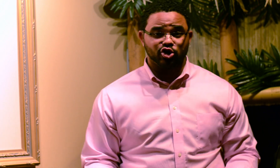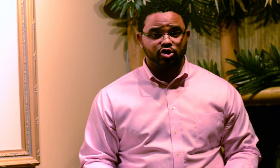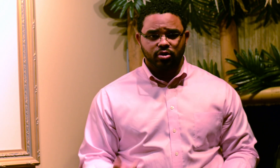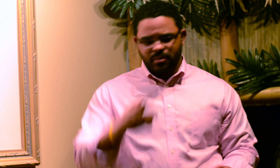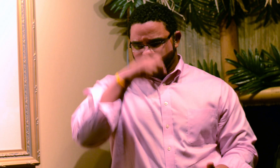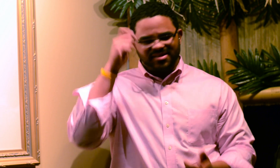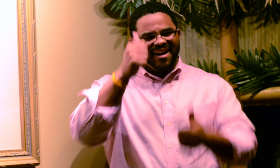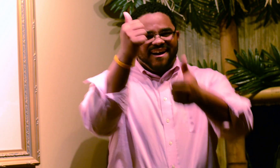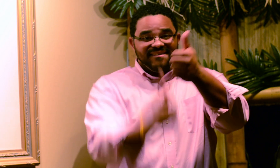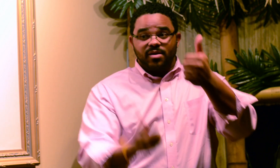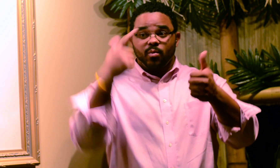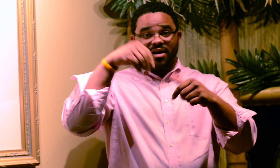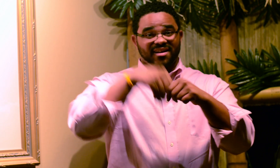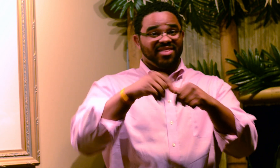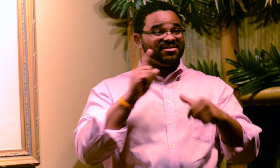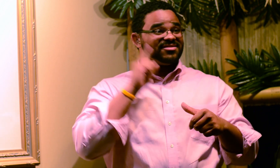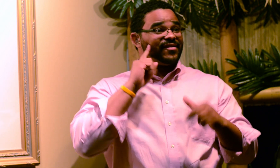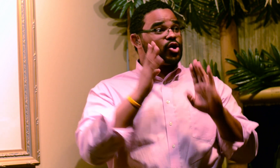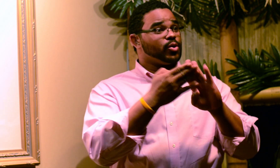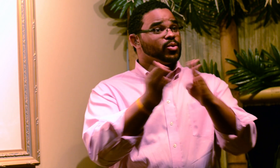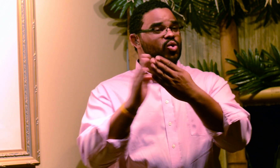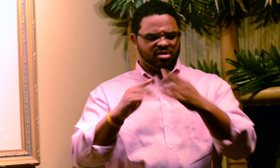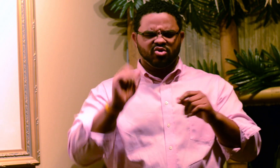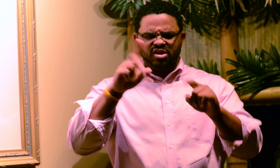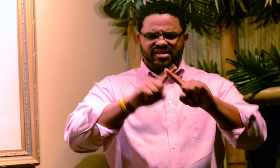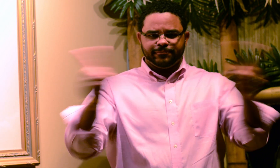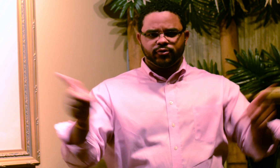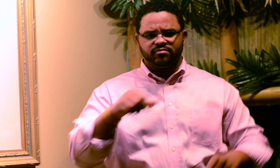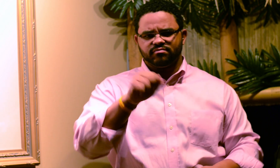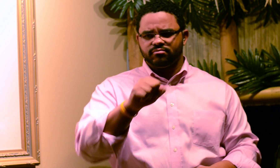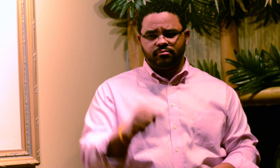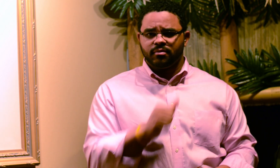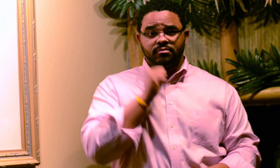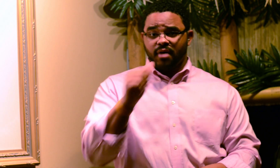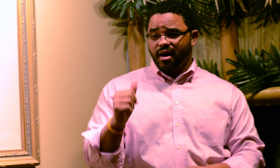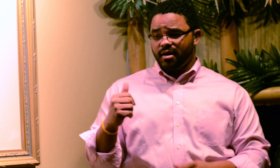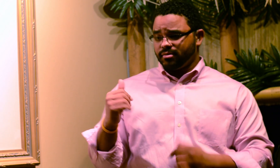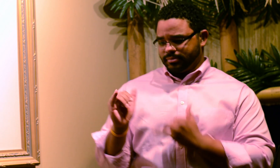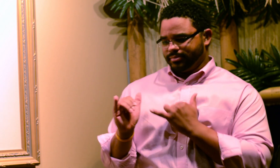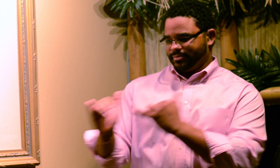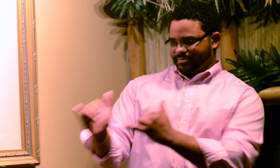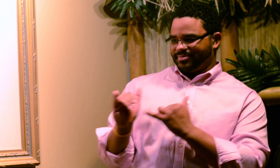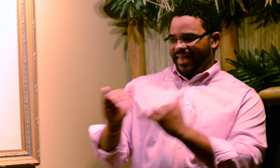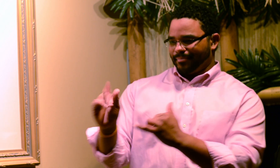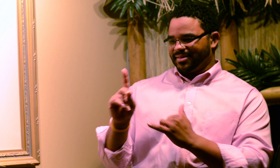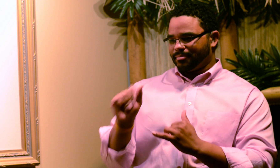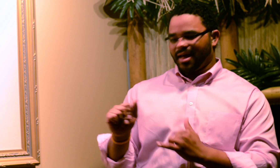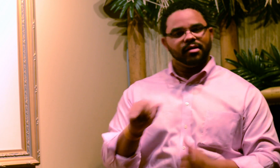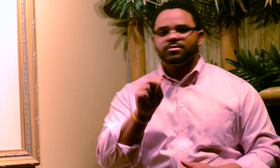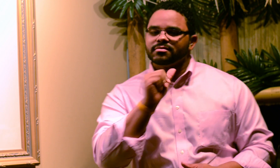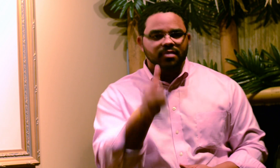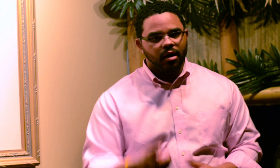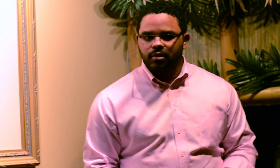There is a great deal of diversity within the deaf community. We may share the same disability, but we are not all the same.